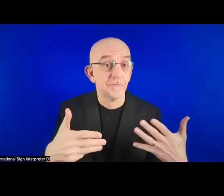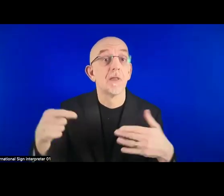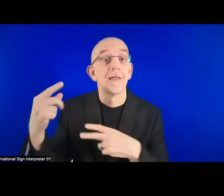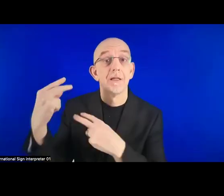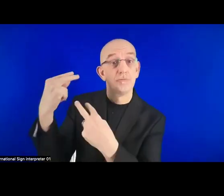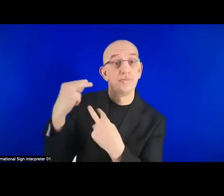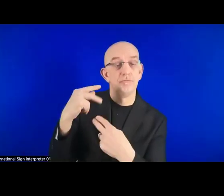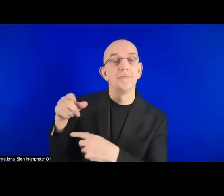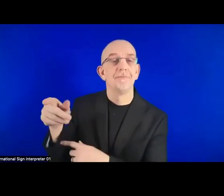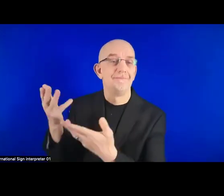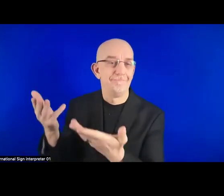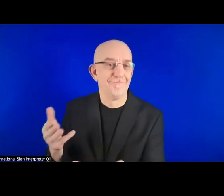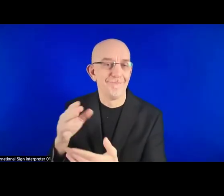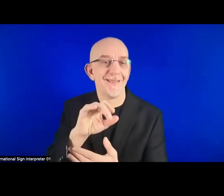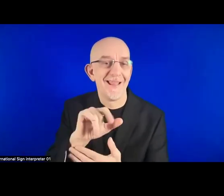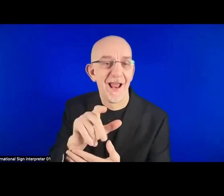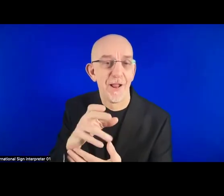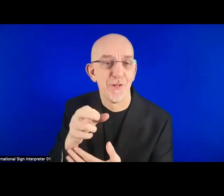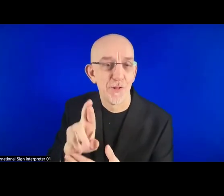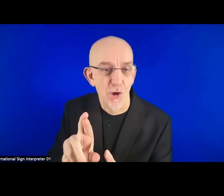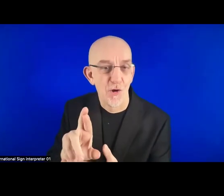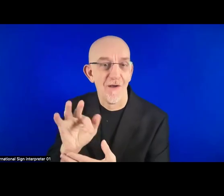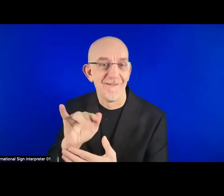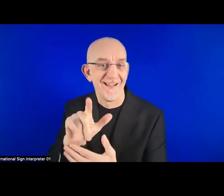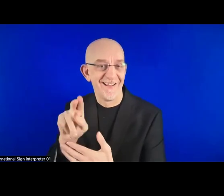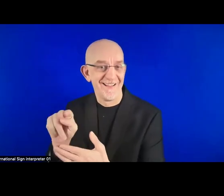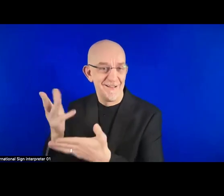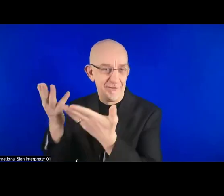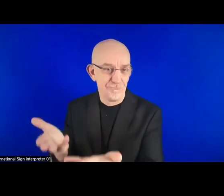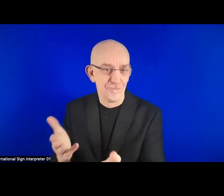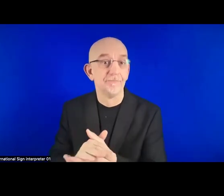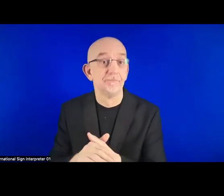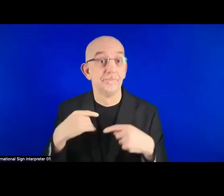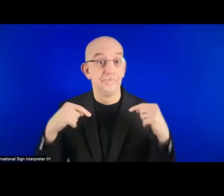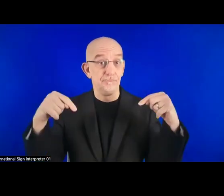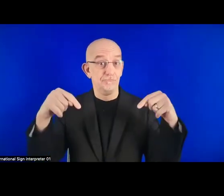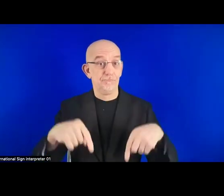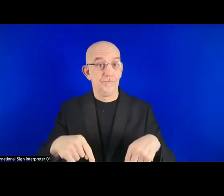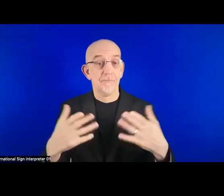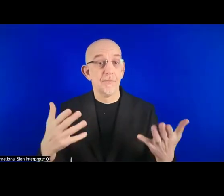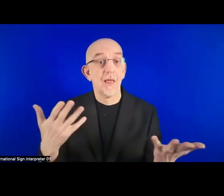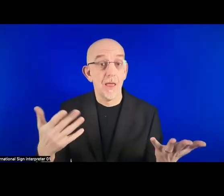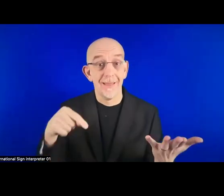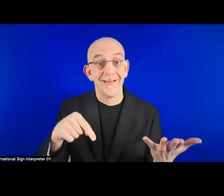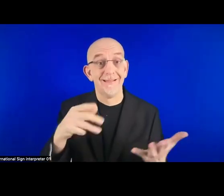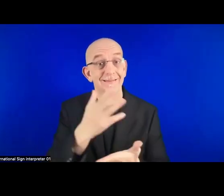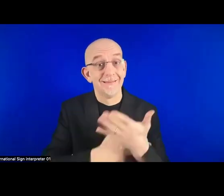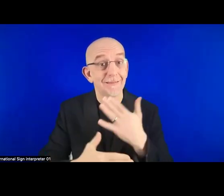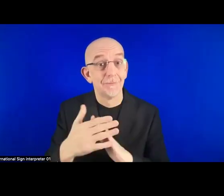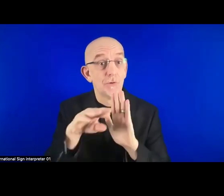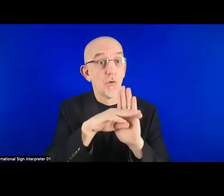project on the PREPARED website. I had previously submitted the FeMaDis-J